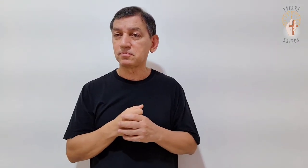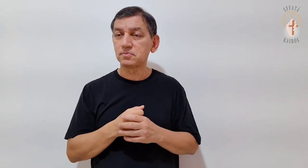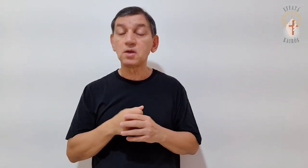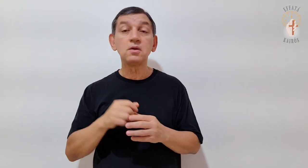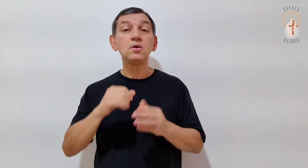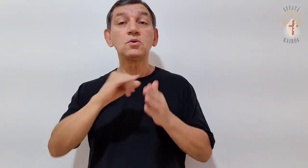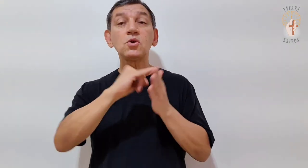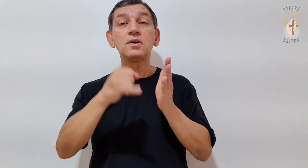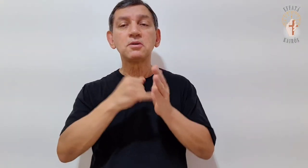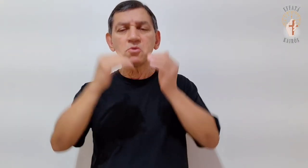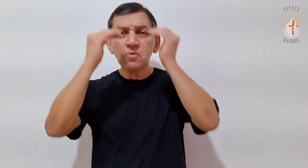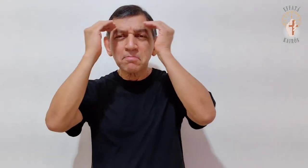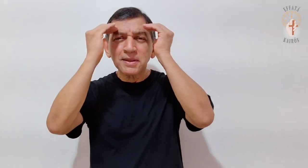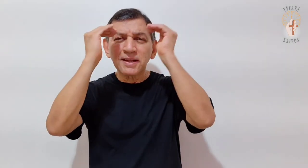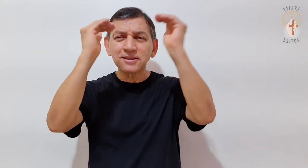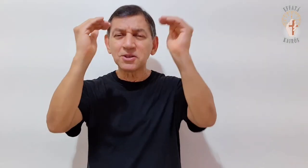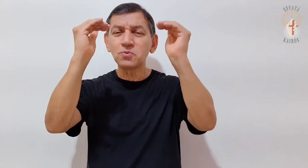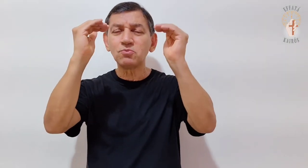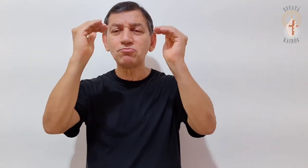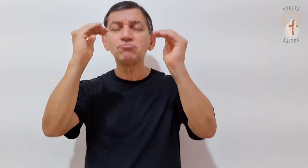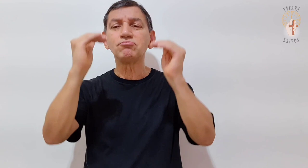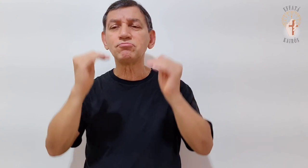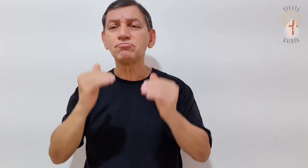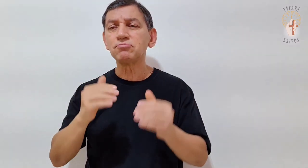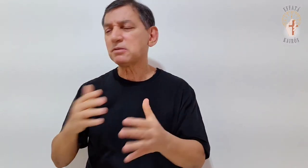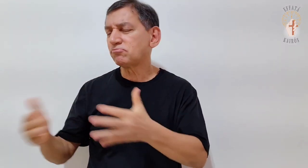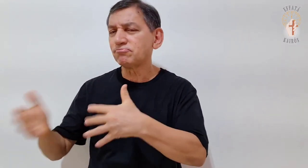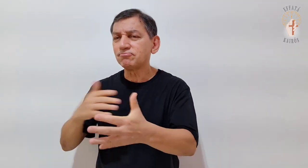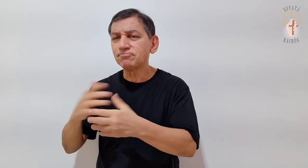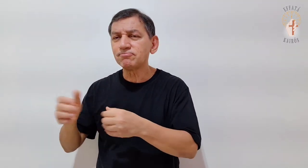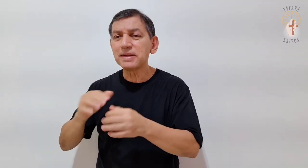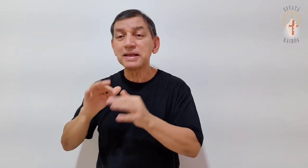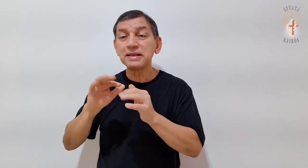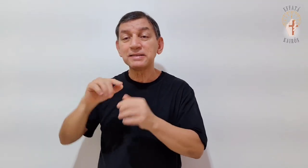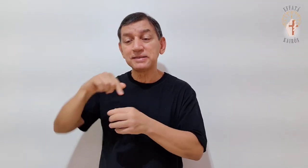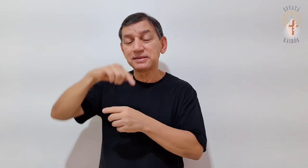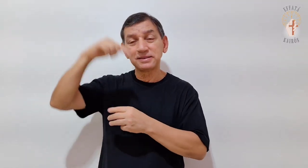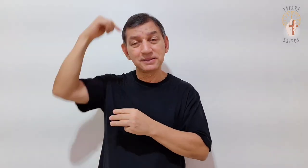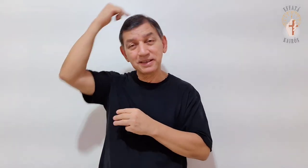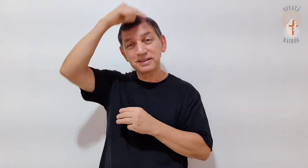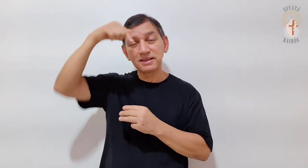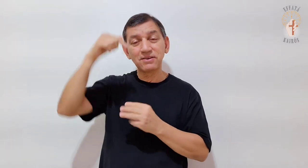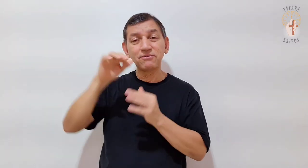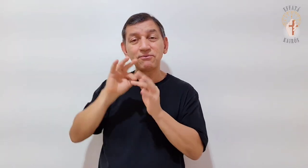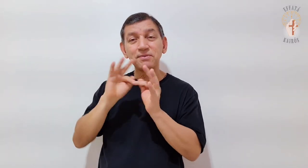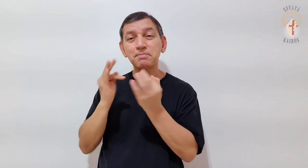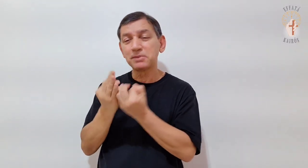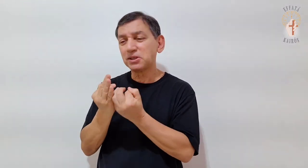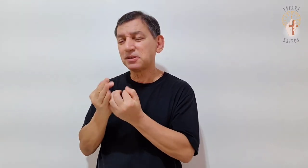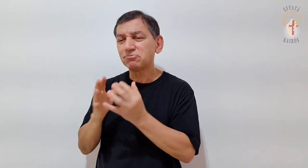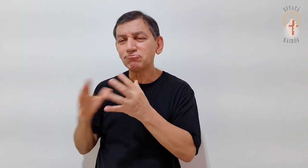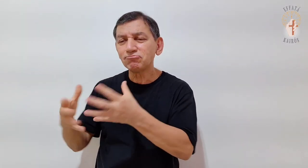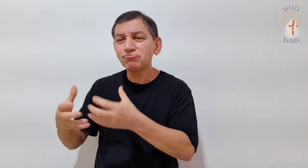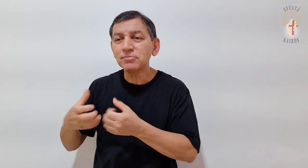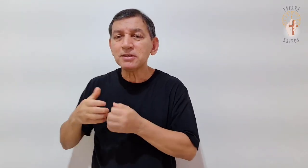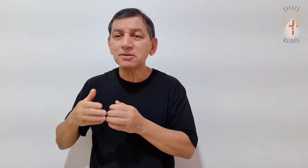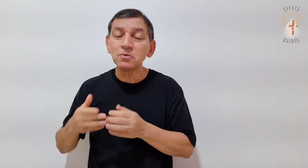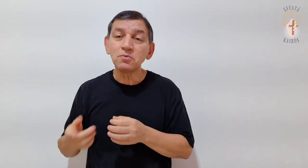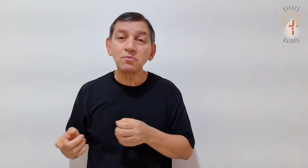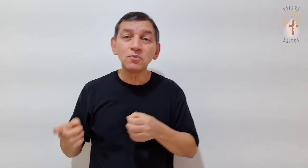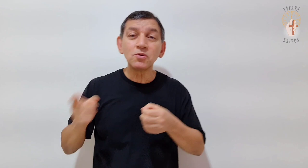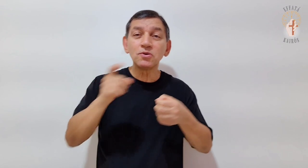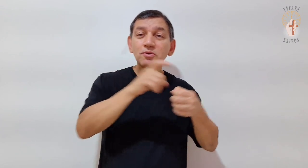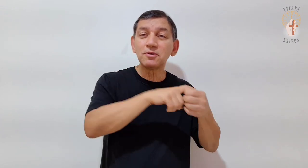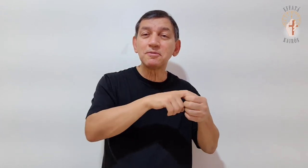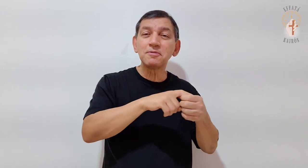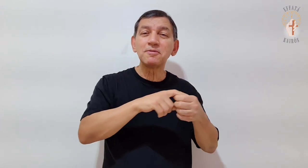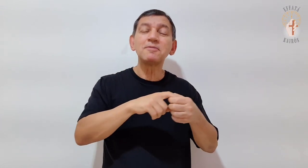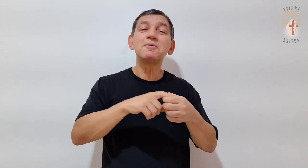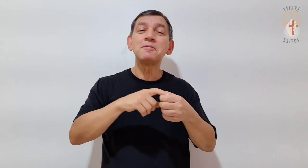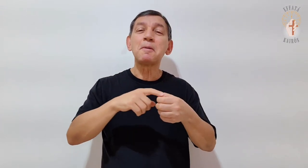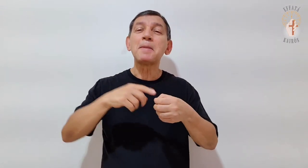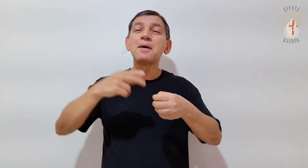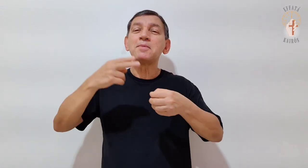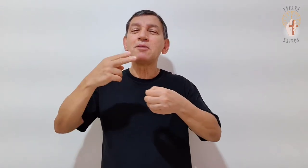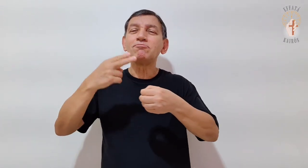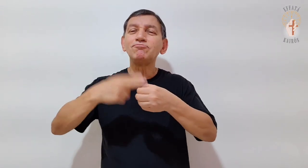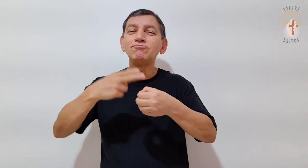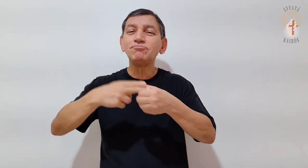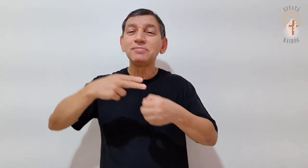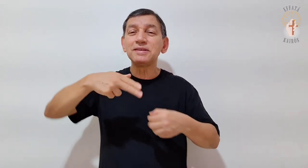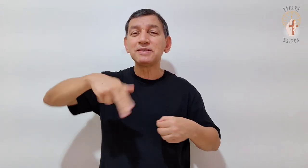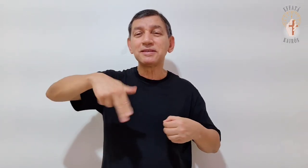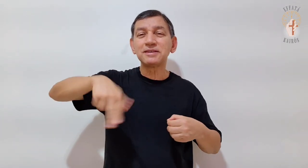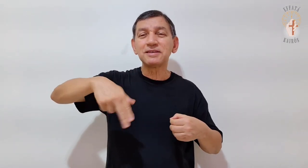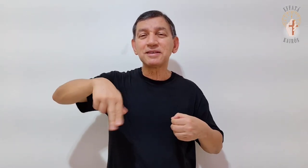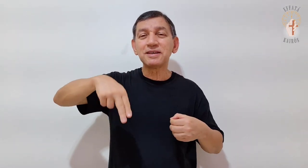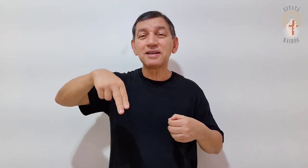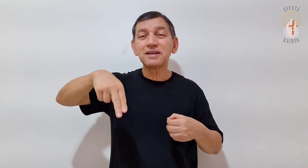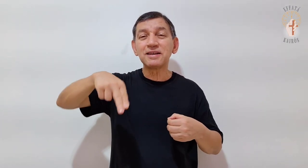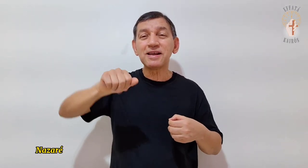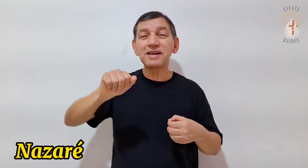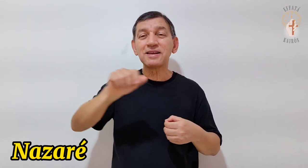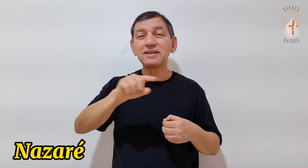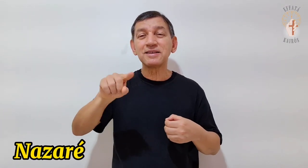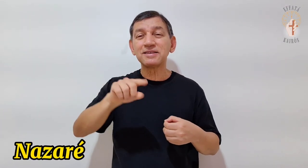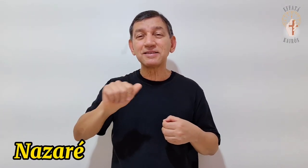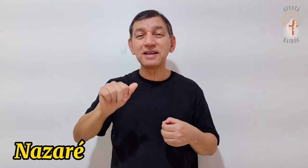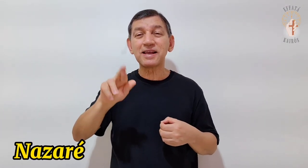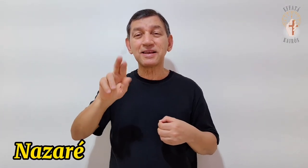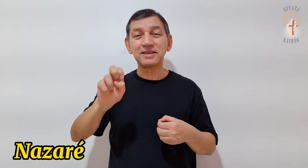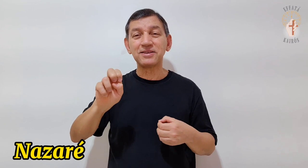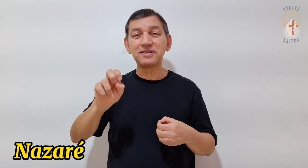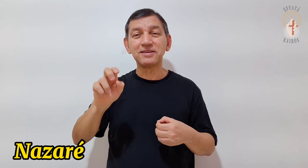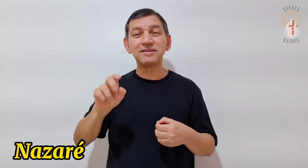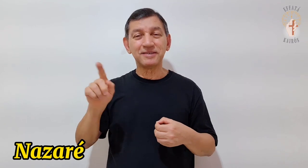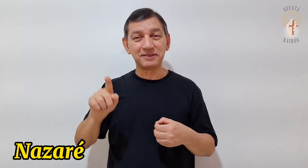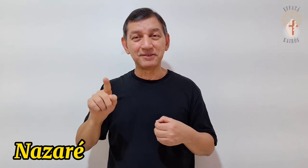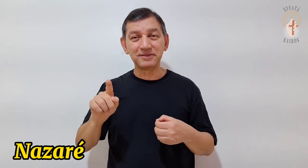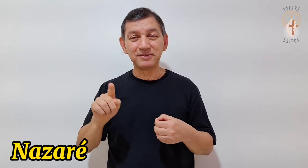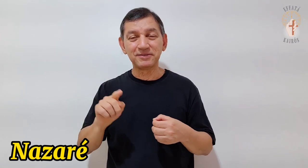Joseph obeyed and took the Sagrada Familia back to Nazareth.